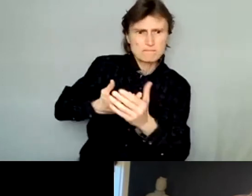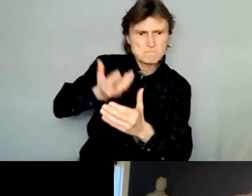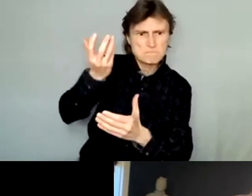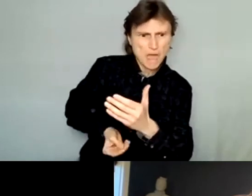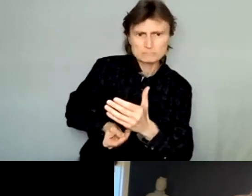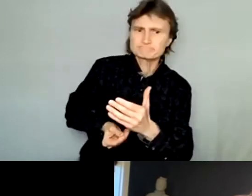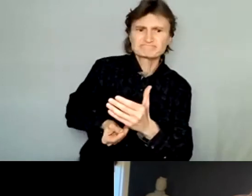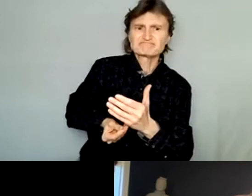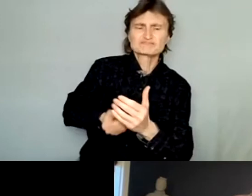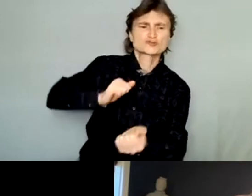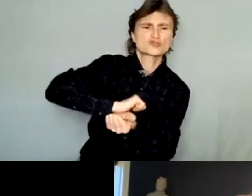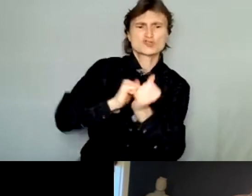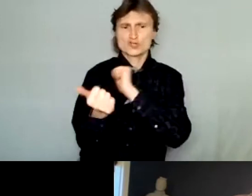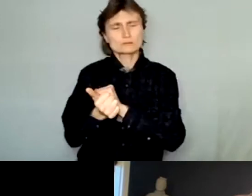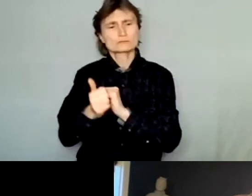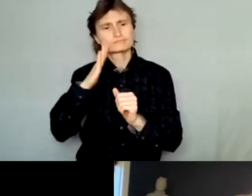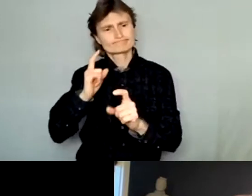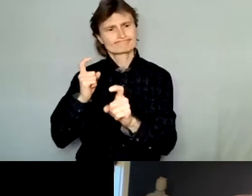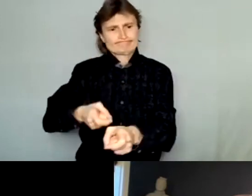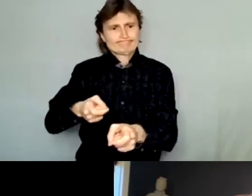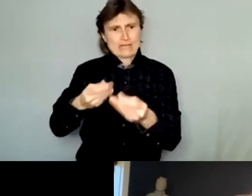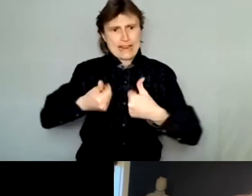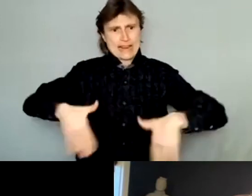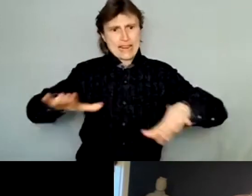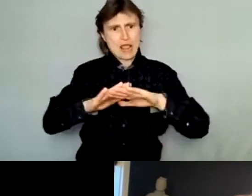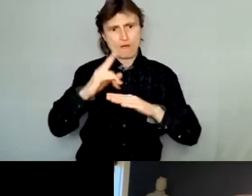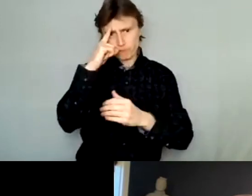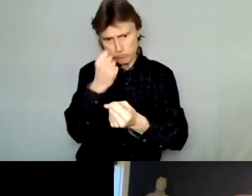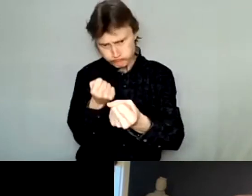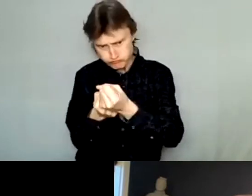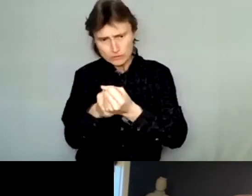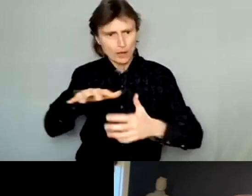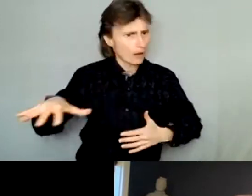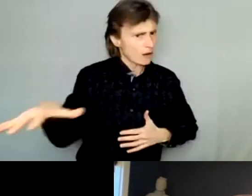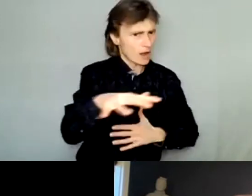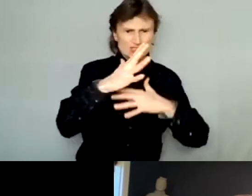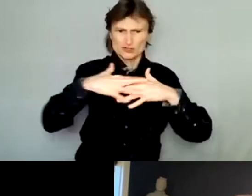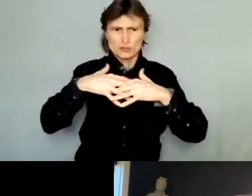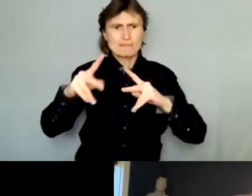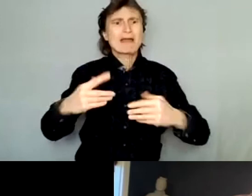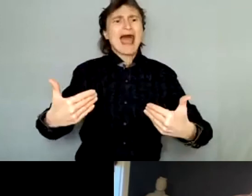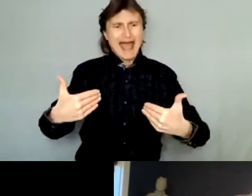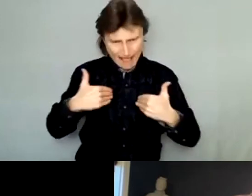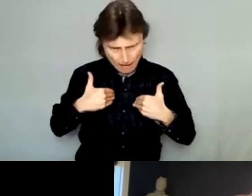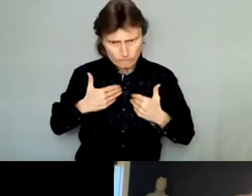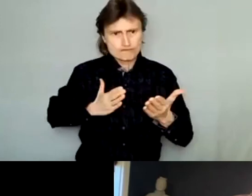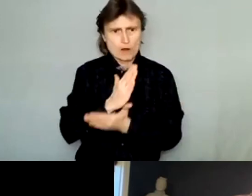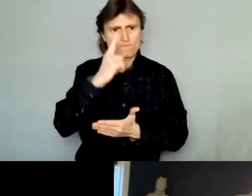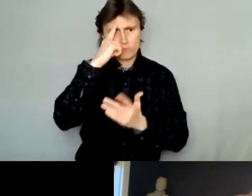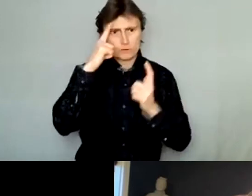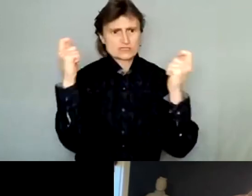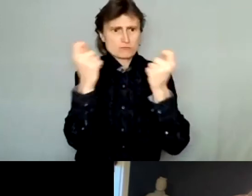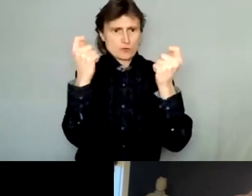somewhere where ceremony and protocol and the different nations not only from Treaty